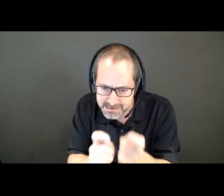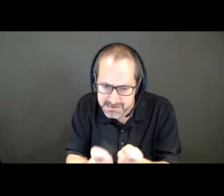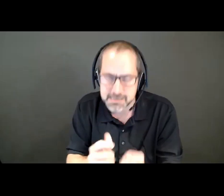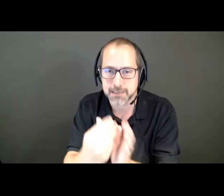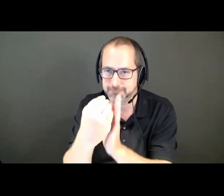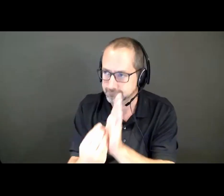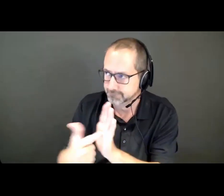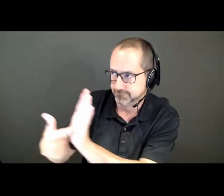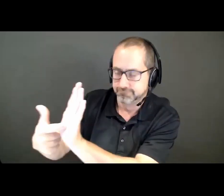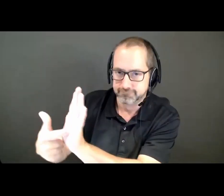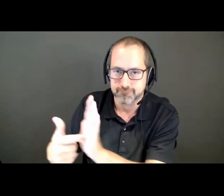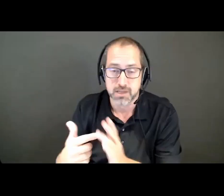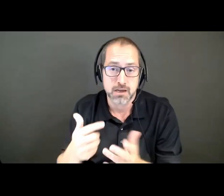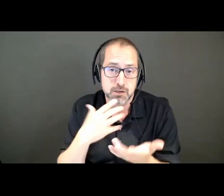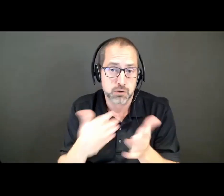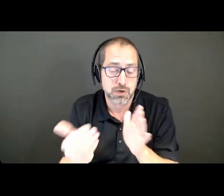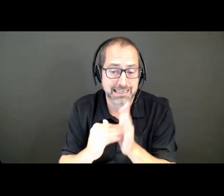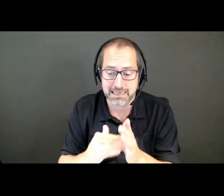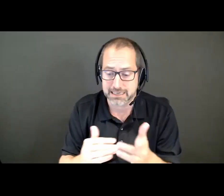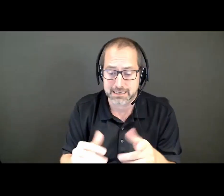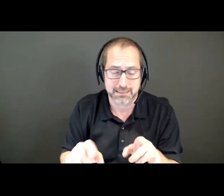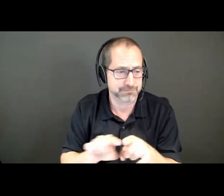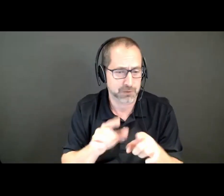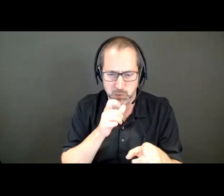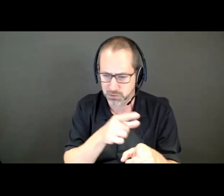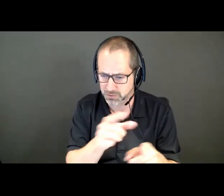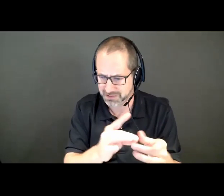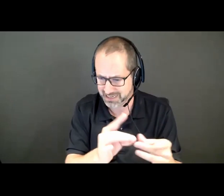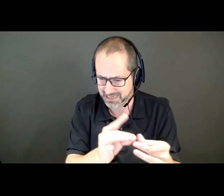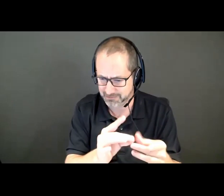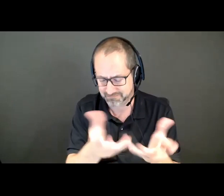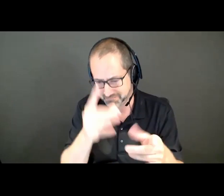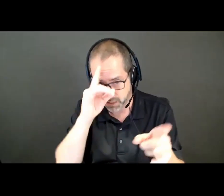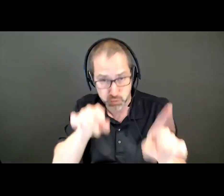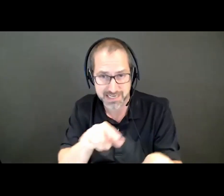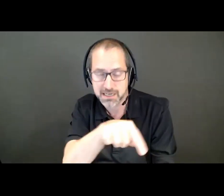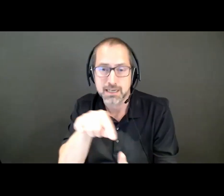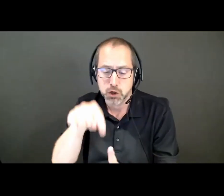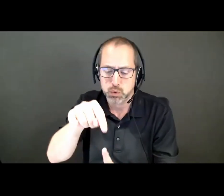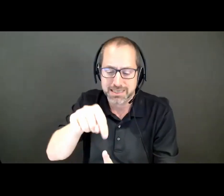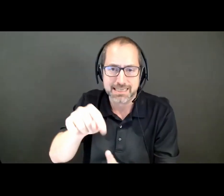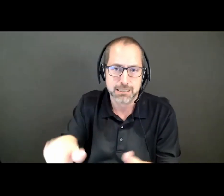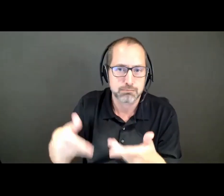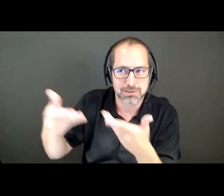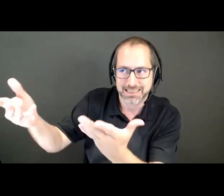Again, as it was set also by someone else, we need also to present a solution. We know that